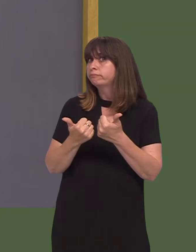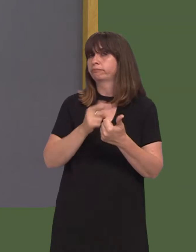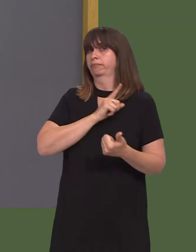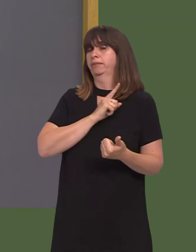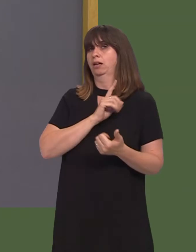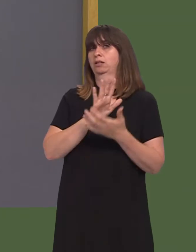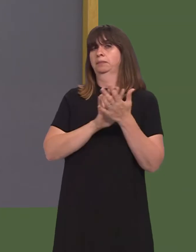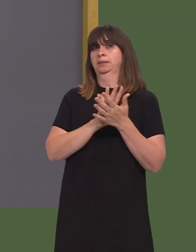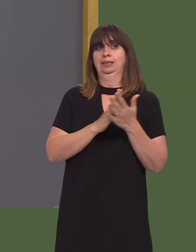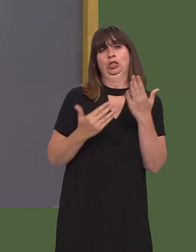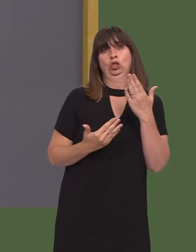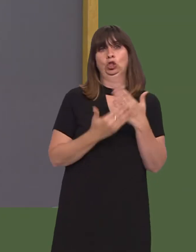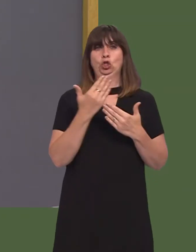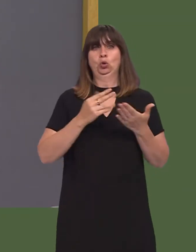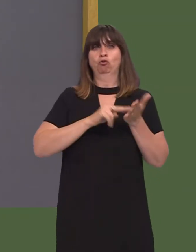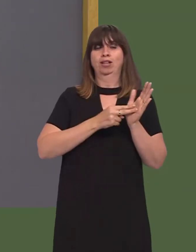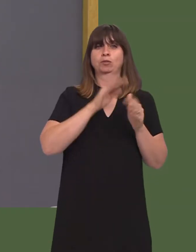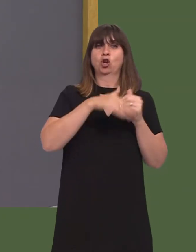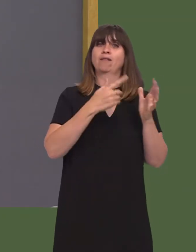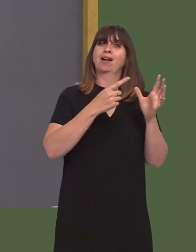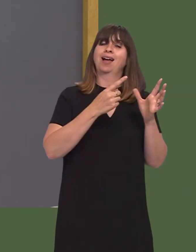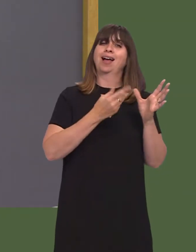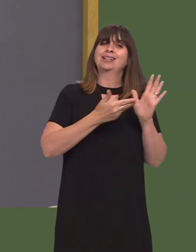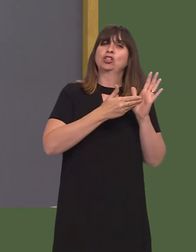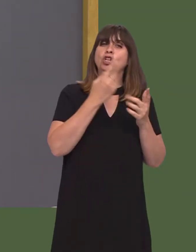for transition under the new arrangements being brought forward by the additional learning